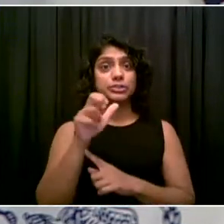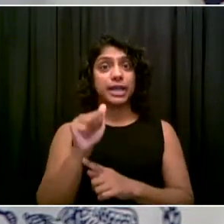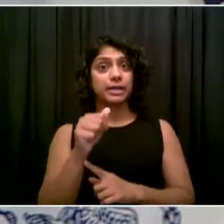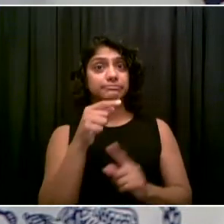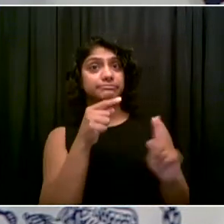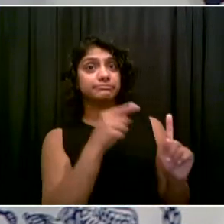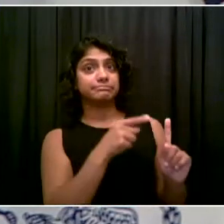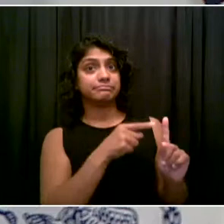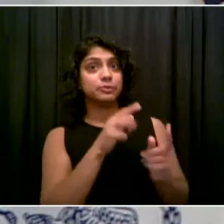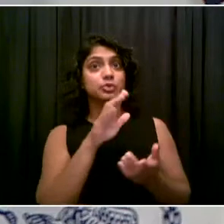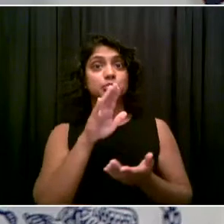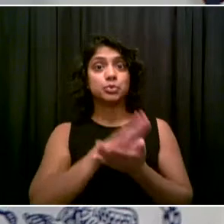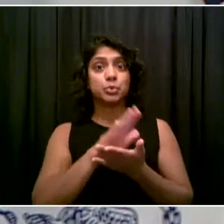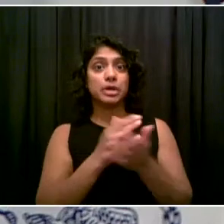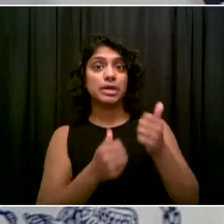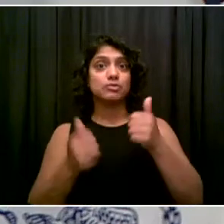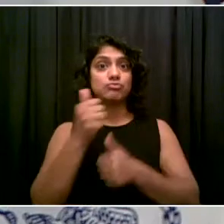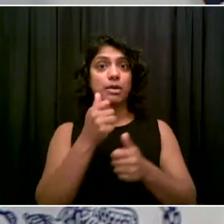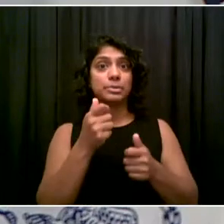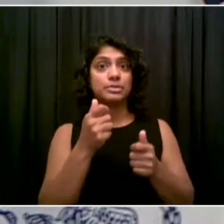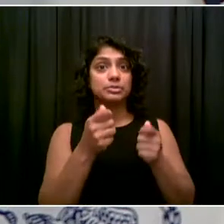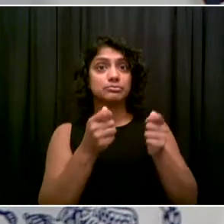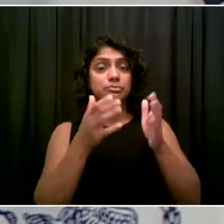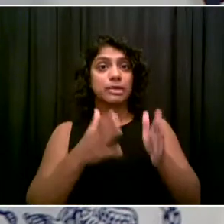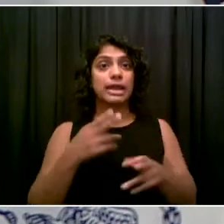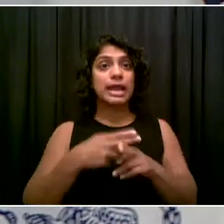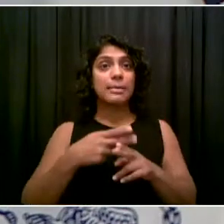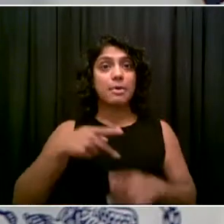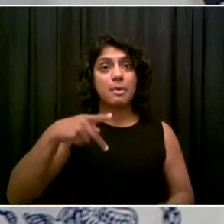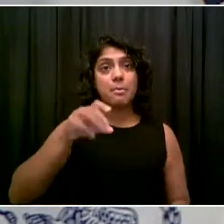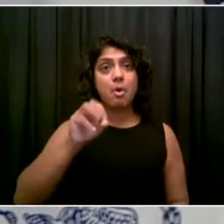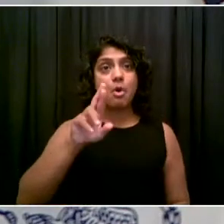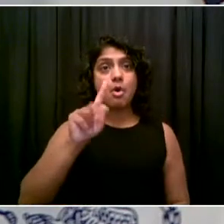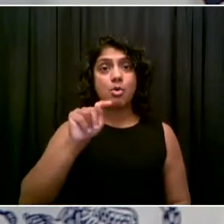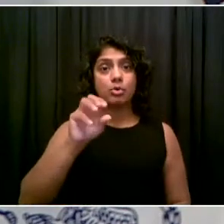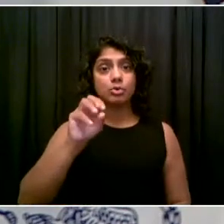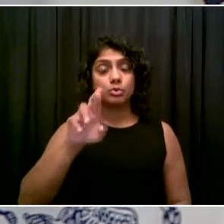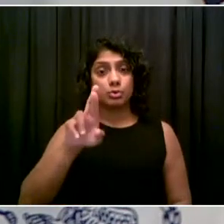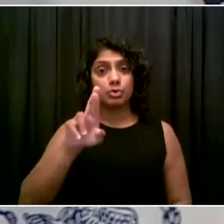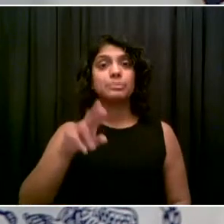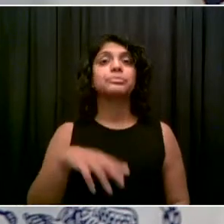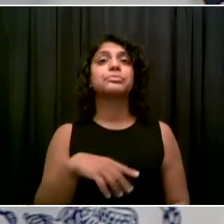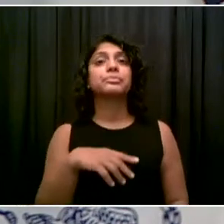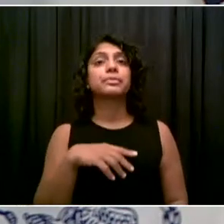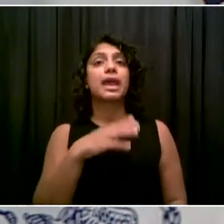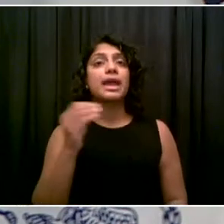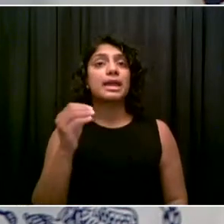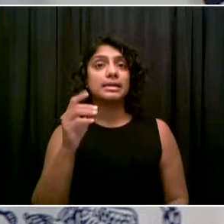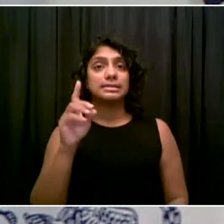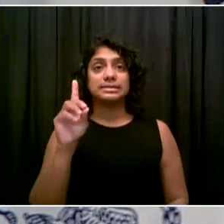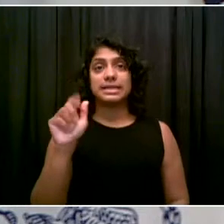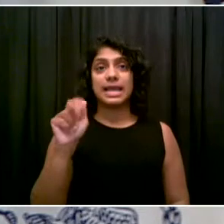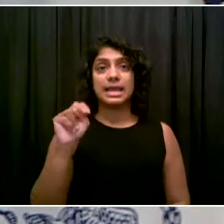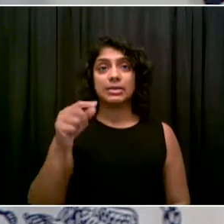DERMOT SHEA , CHANCELLOR PORTER